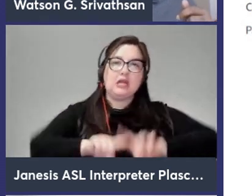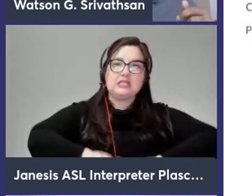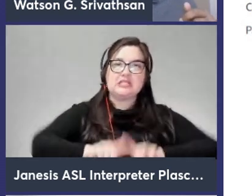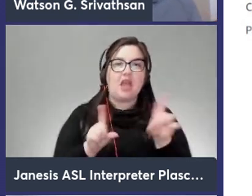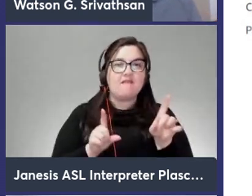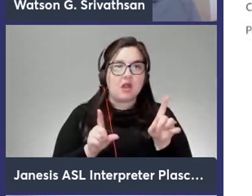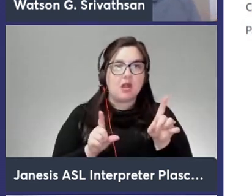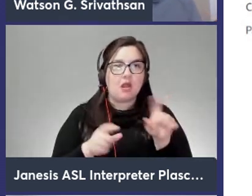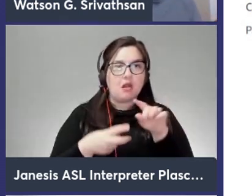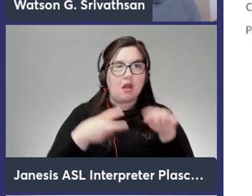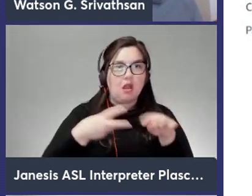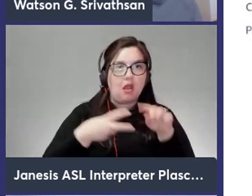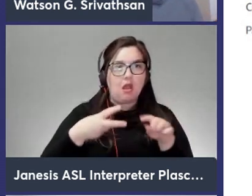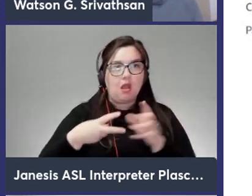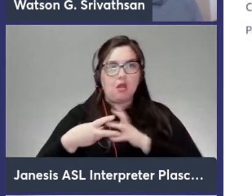And it's also available in German.